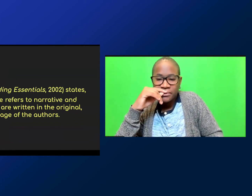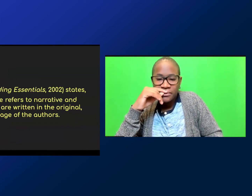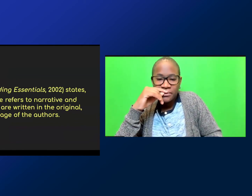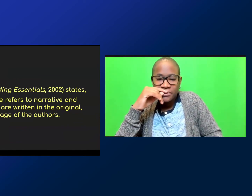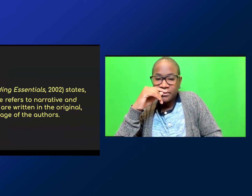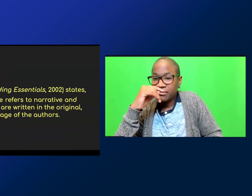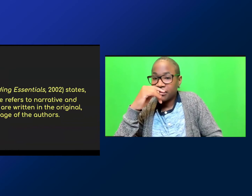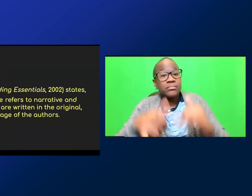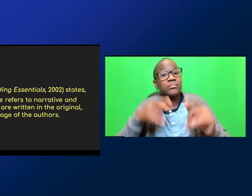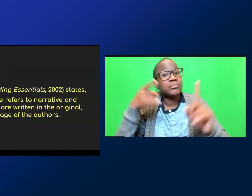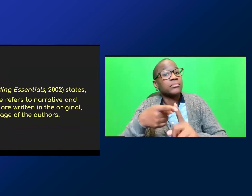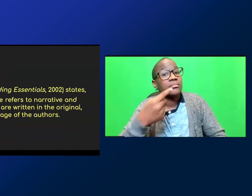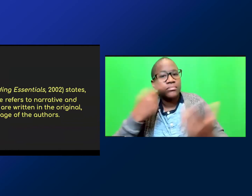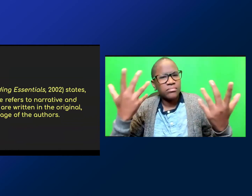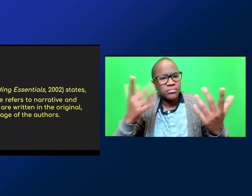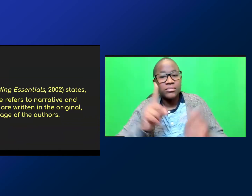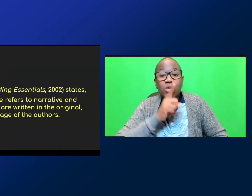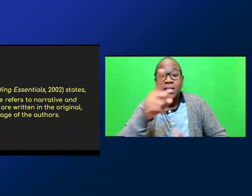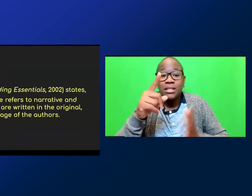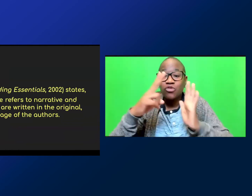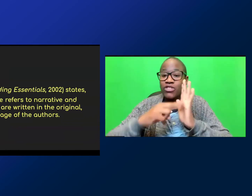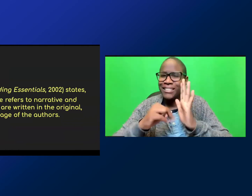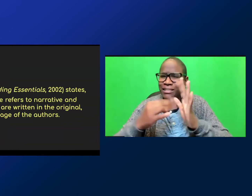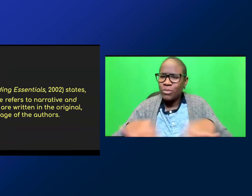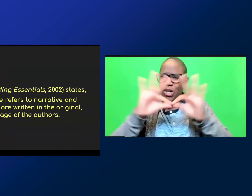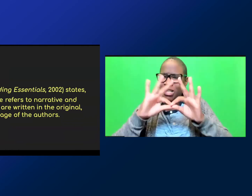and so i'll read this out loud it says authentic literature refers to narrative